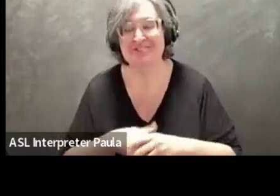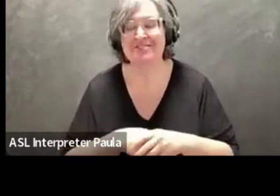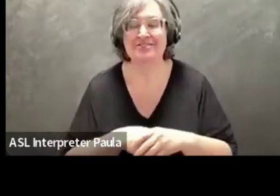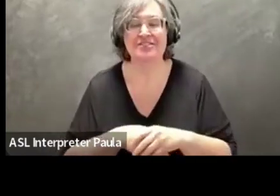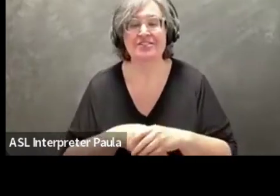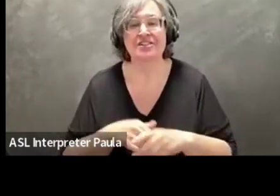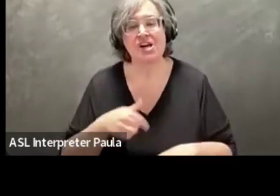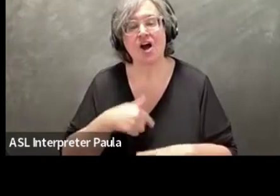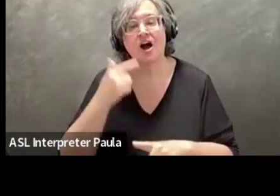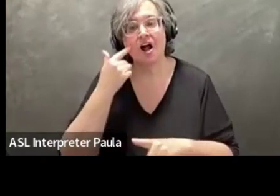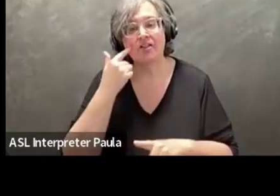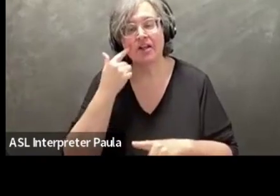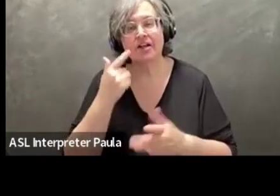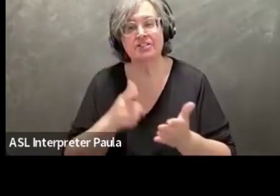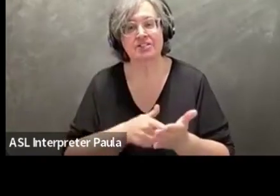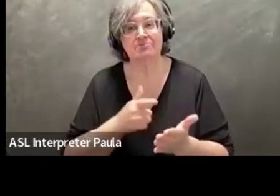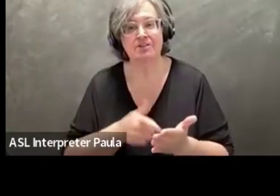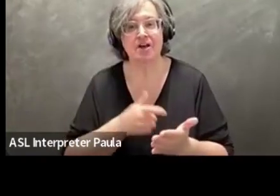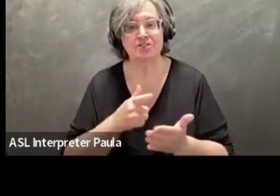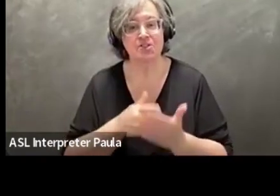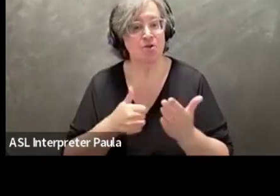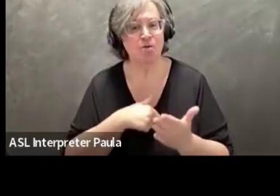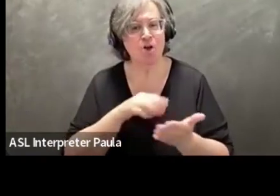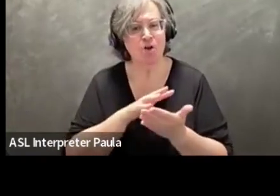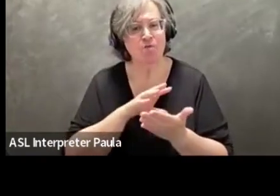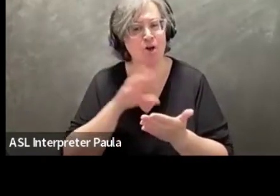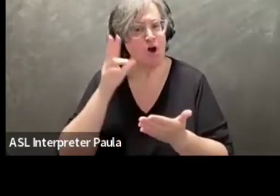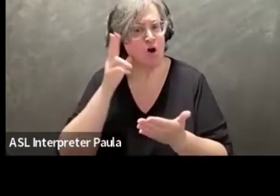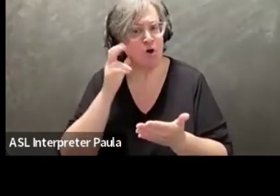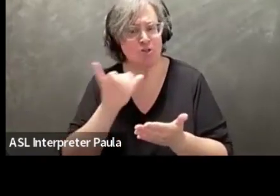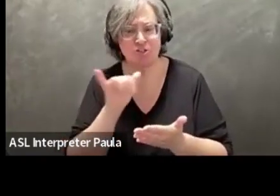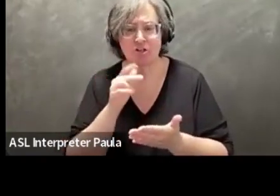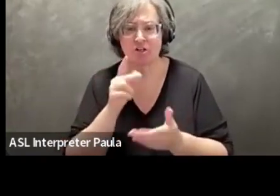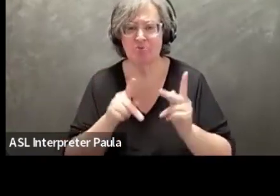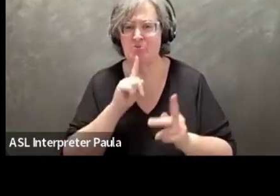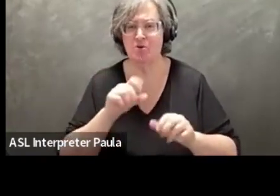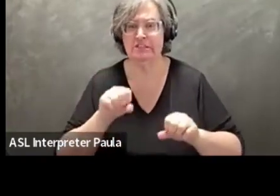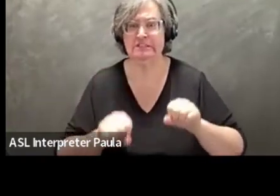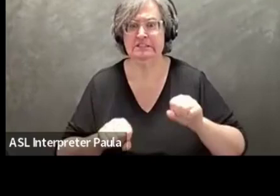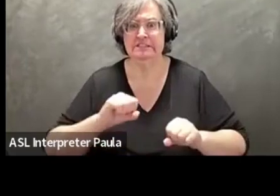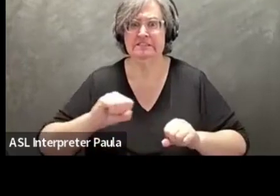think sometimes what we've heard too, is, I think people can be so hesitant to start because they feel like, Oh, I'm not